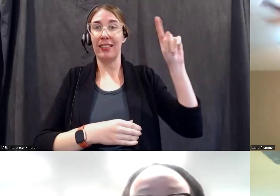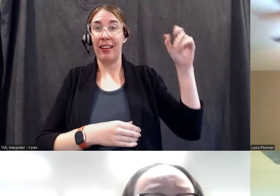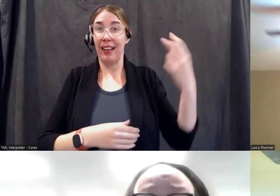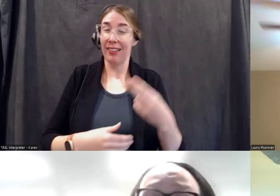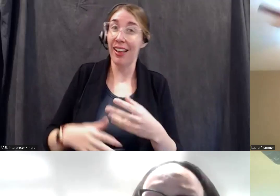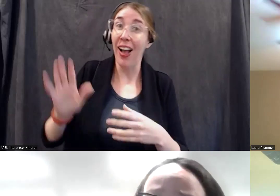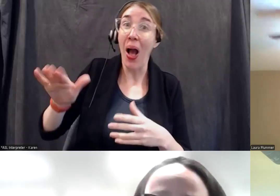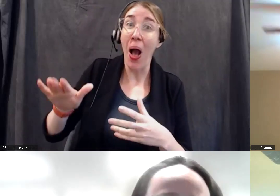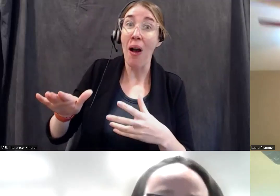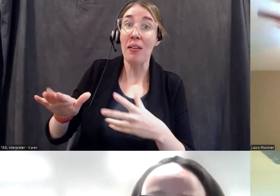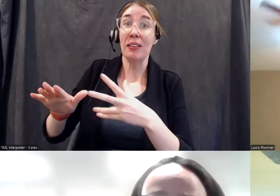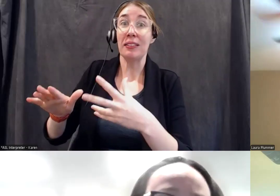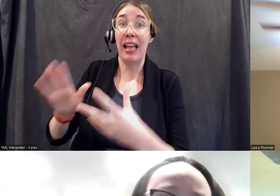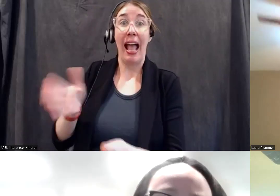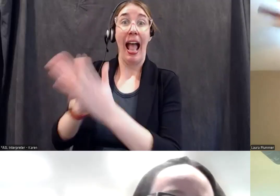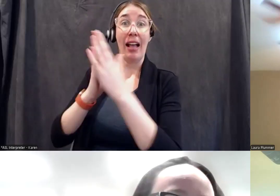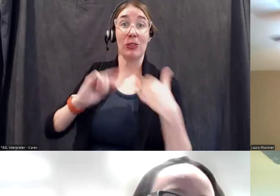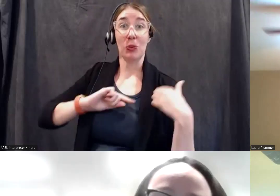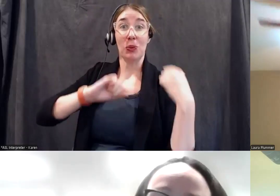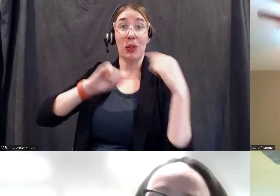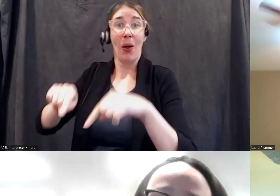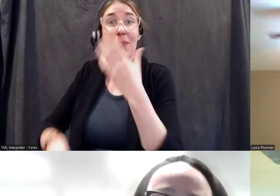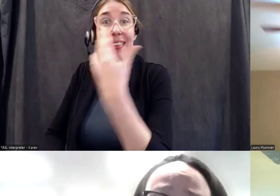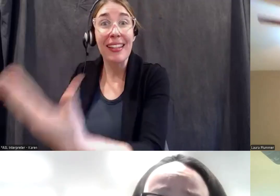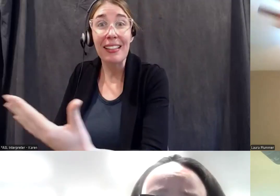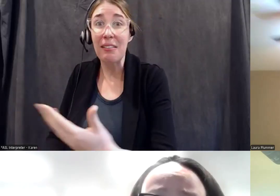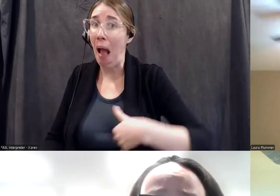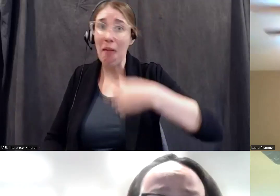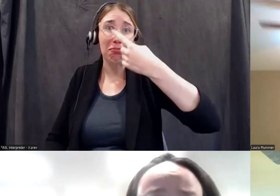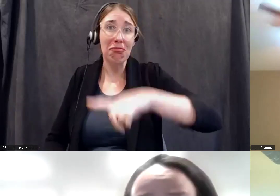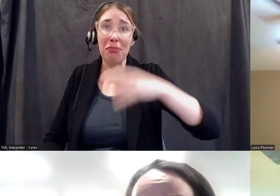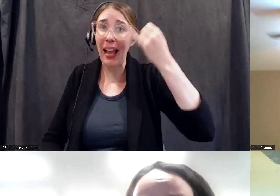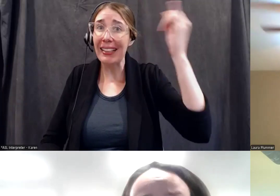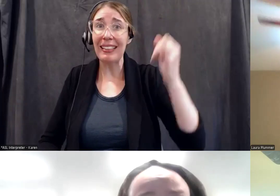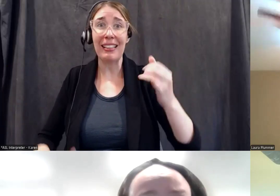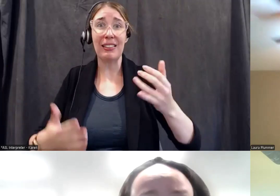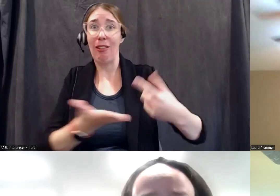We're happy to bounce ideas as we said, you know, if you guys on the call have -- if you're like how